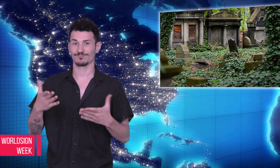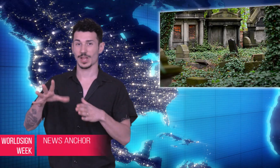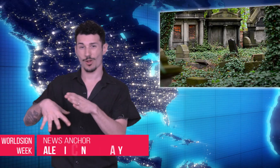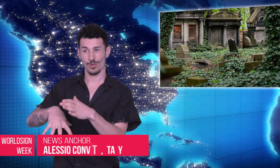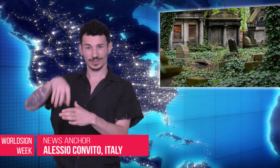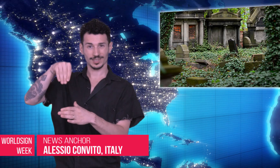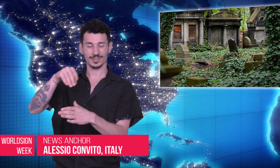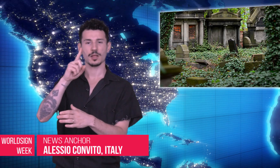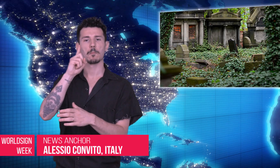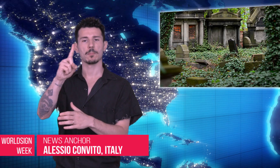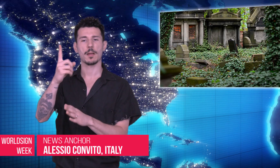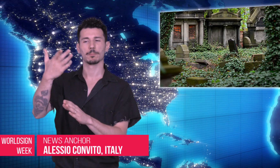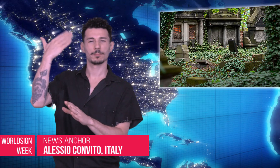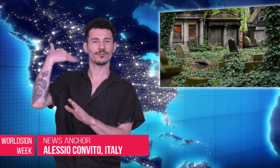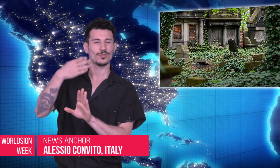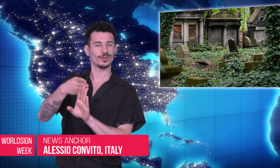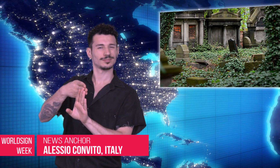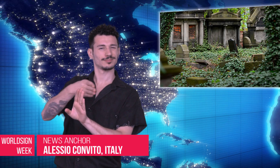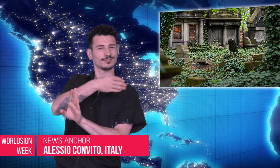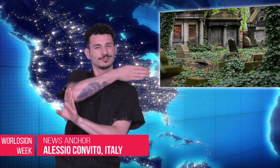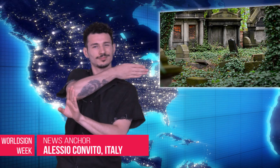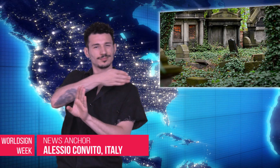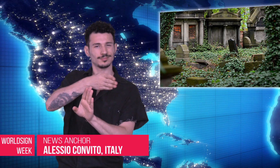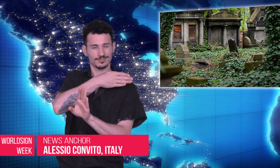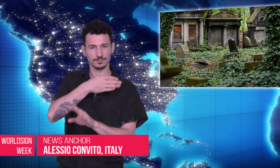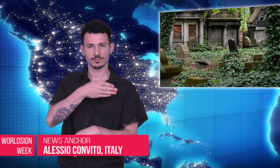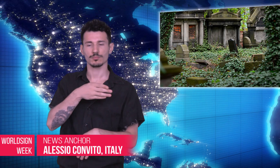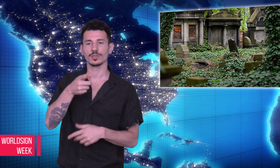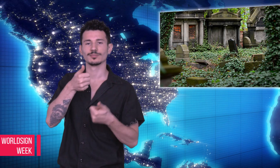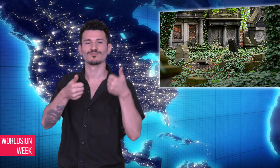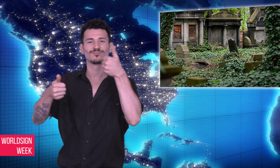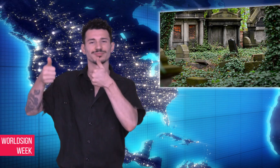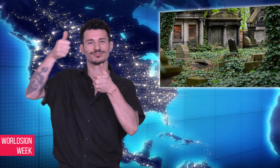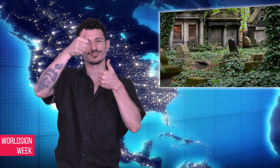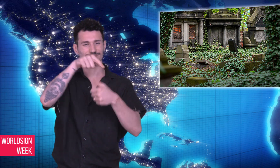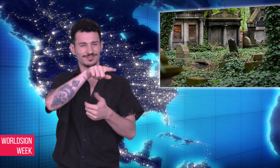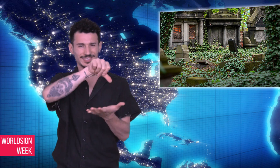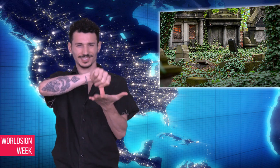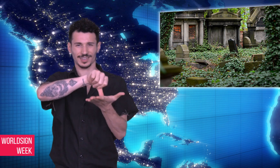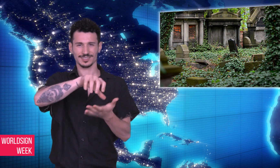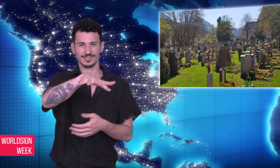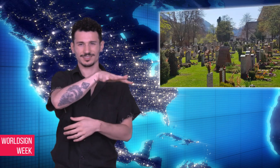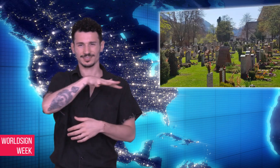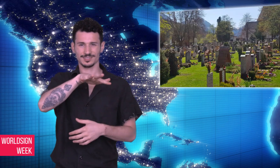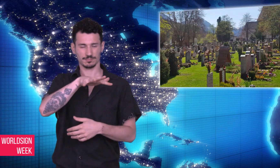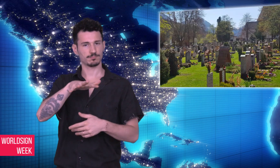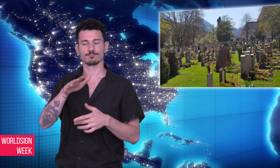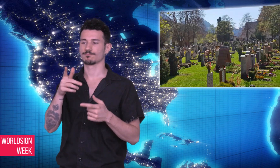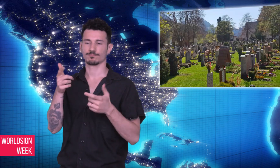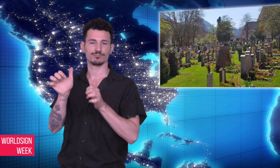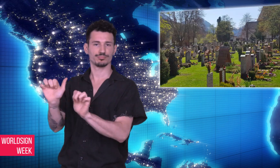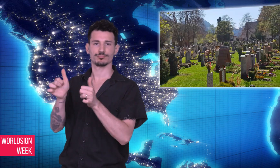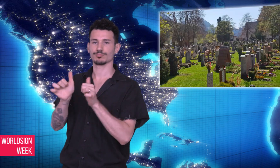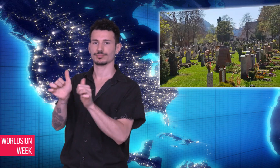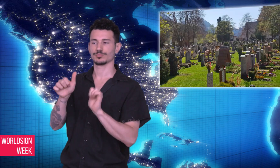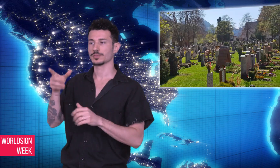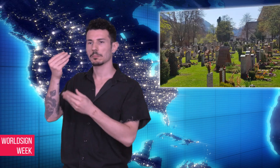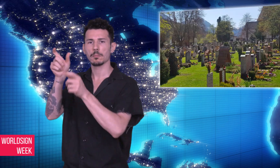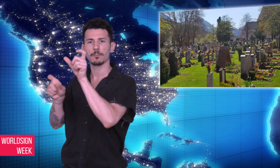Before the lottery, authorities had to refuse applicants for years due to